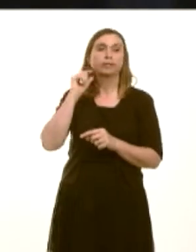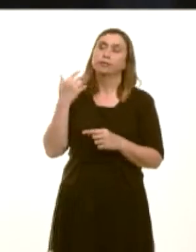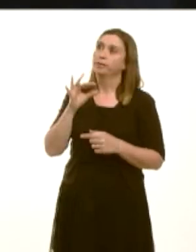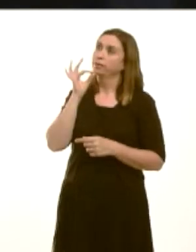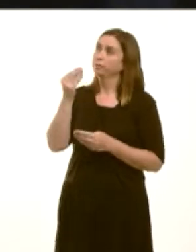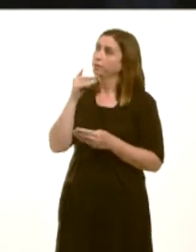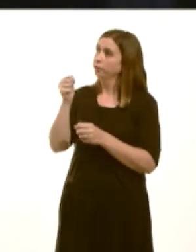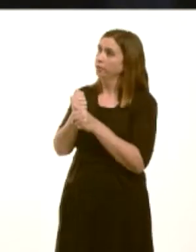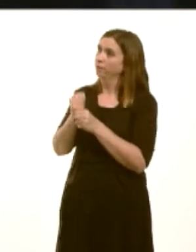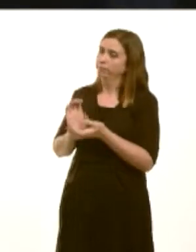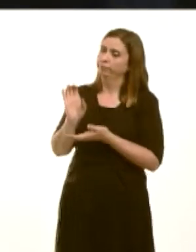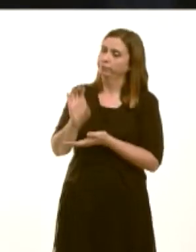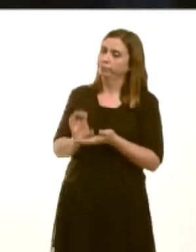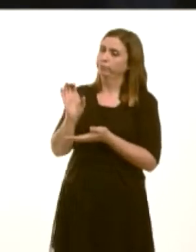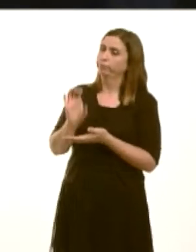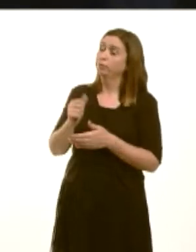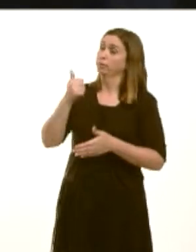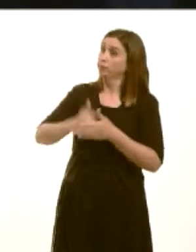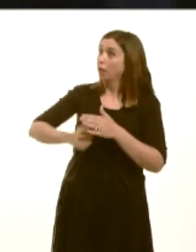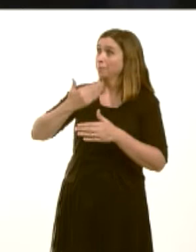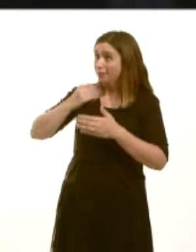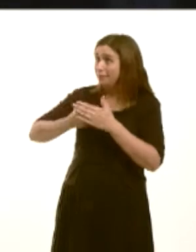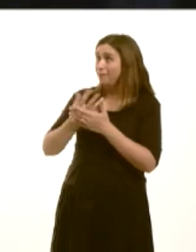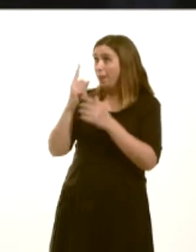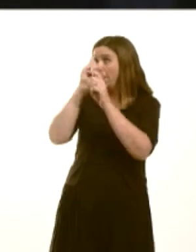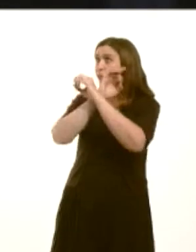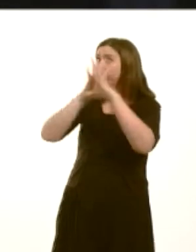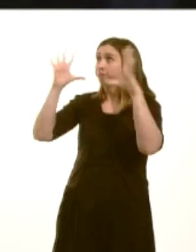start to deliver the metro concept, which we all agree is a significant step forward